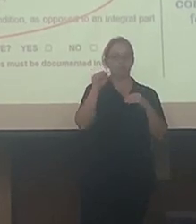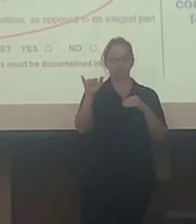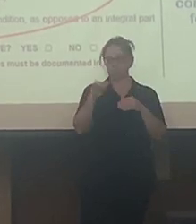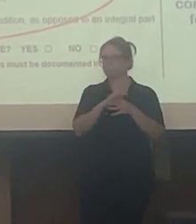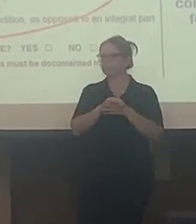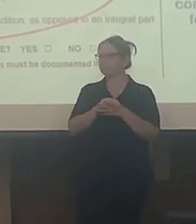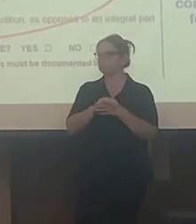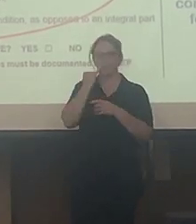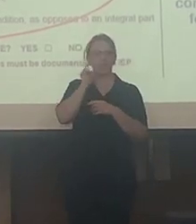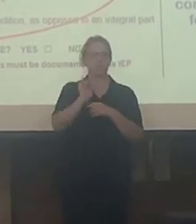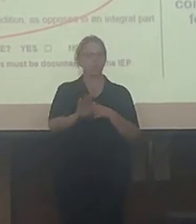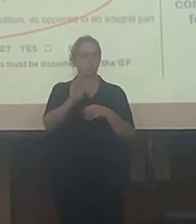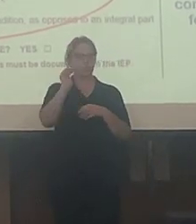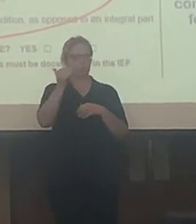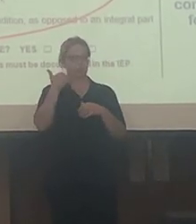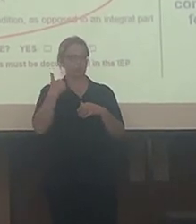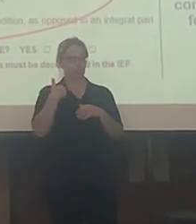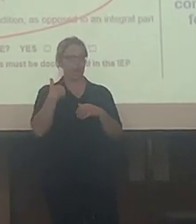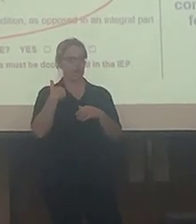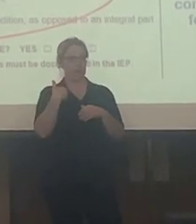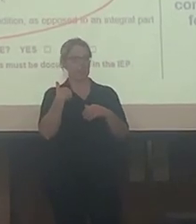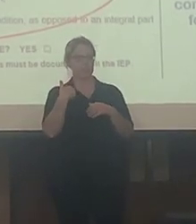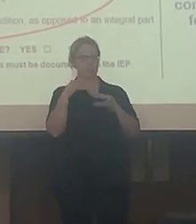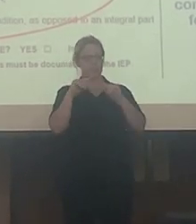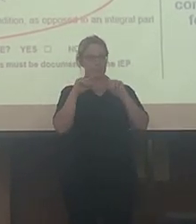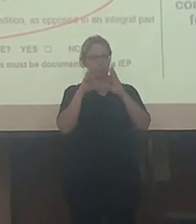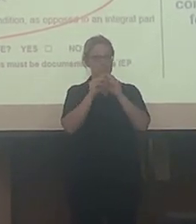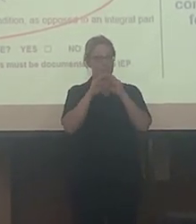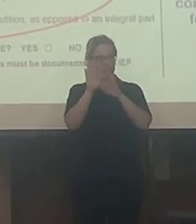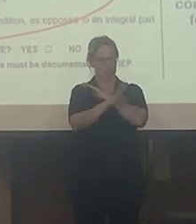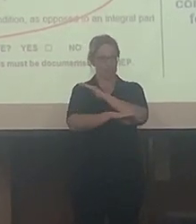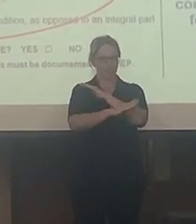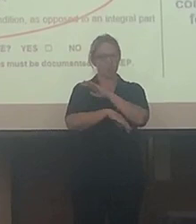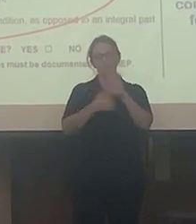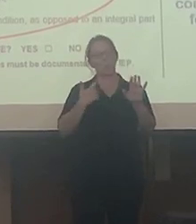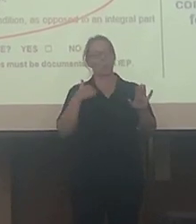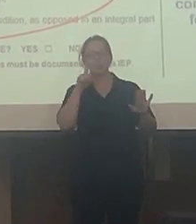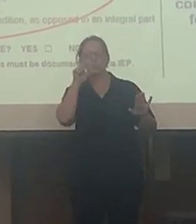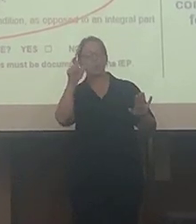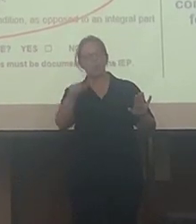has an iep in the fall and your team says they're not going to need so i check no we don't need it